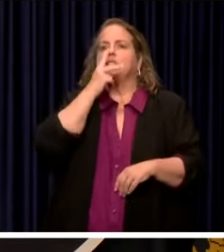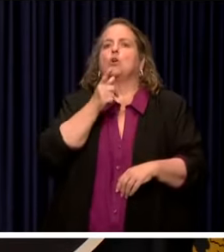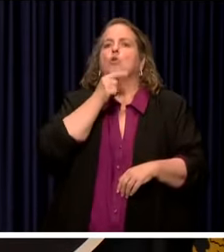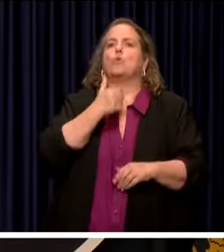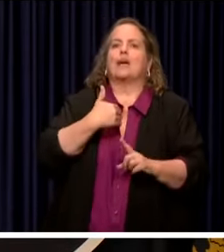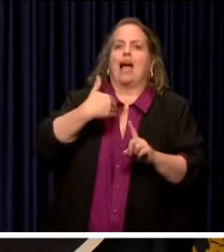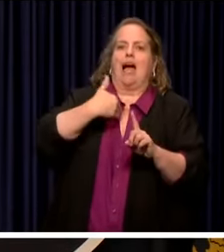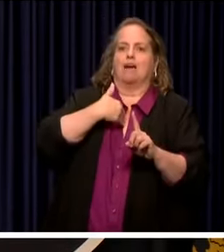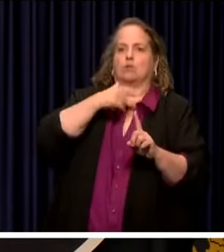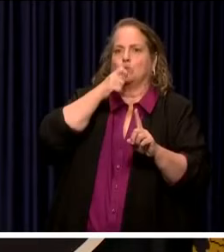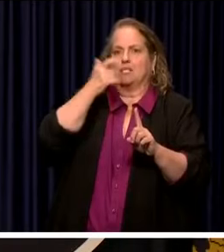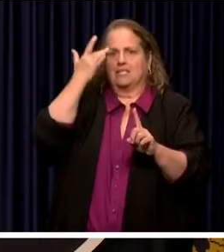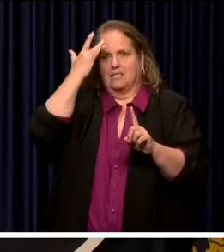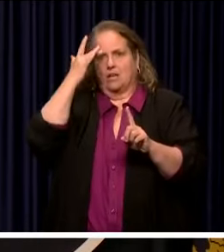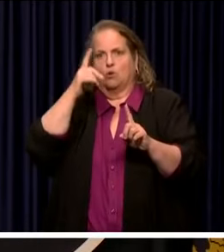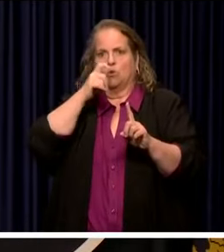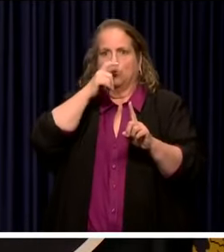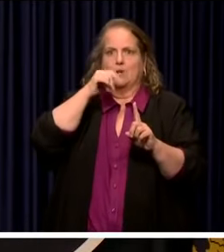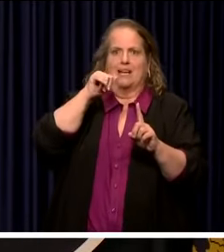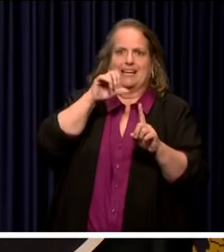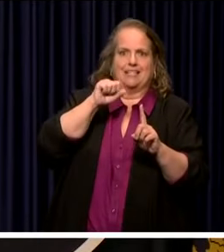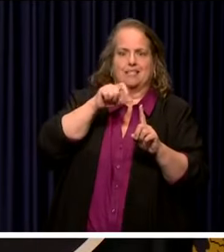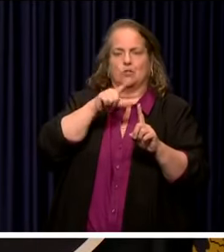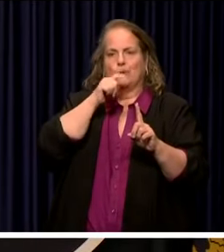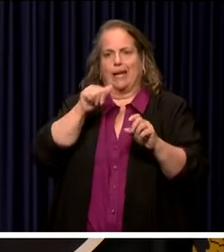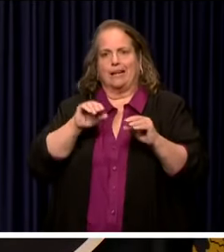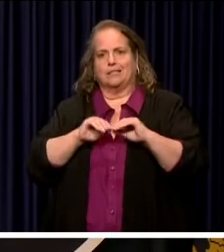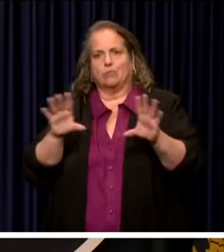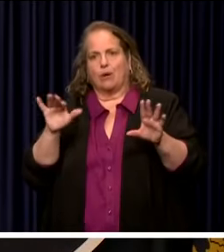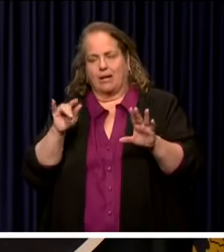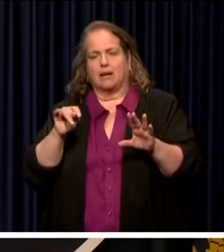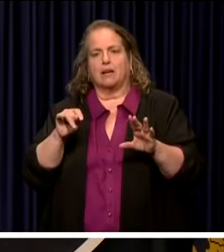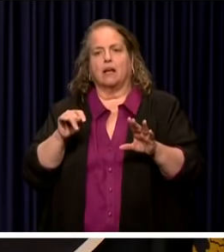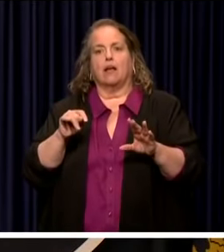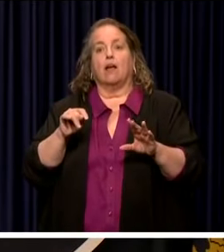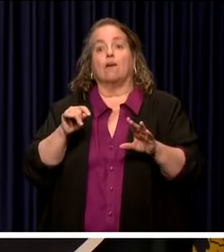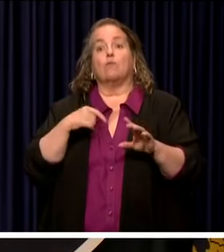EVEN IF THERE ARE CLEAR OTHER CAUSES OF DEATH, THAT DEATH IS